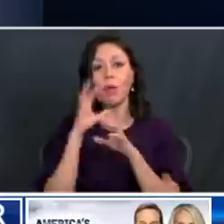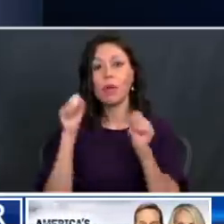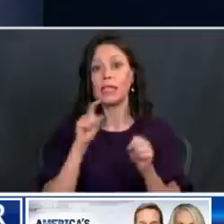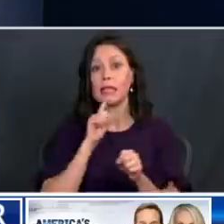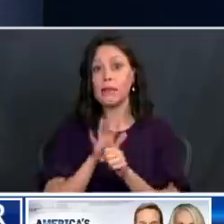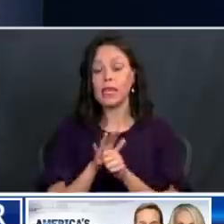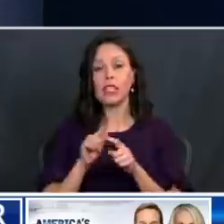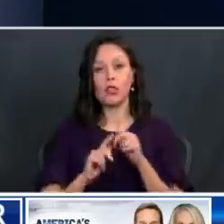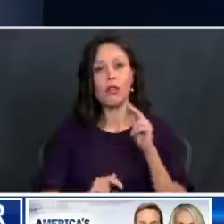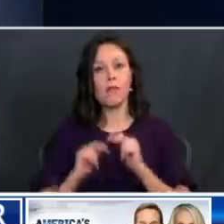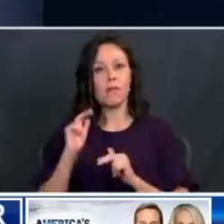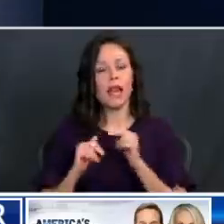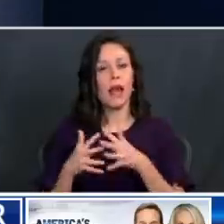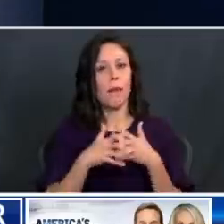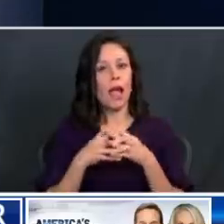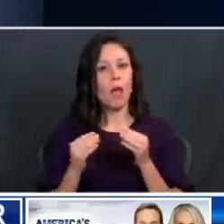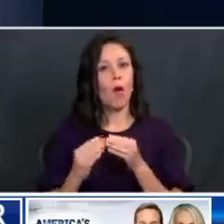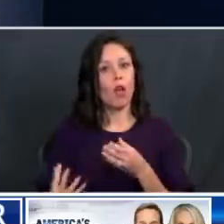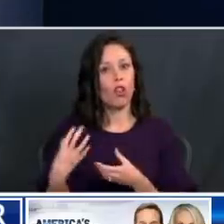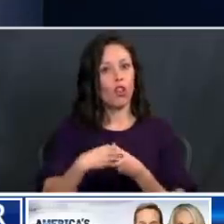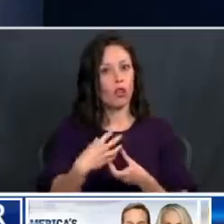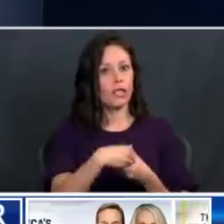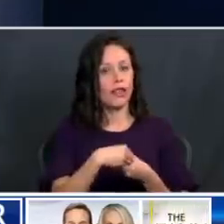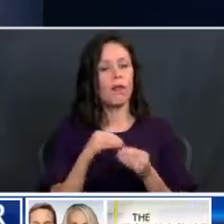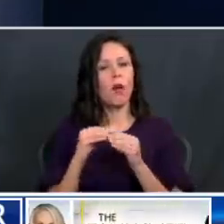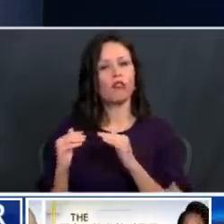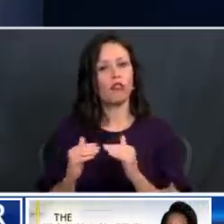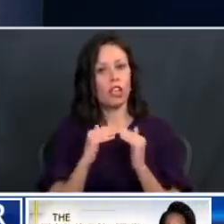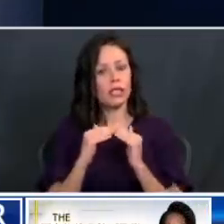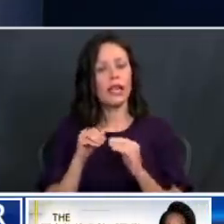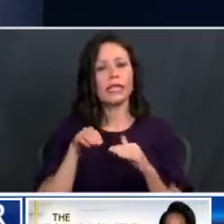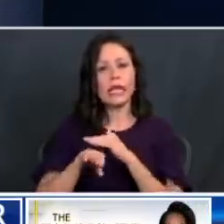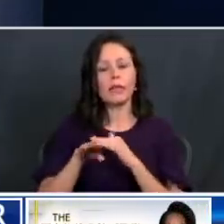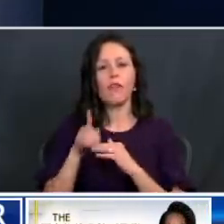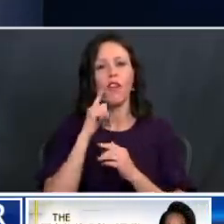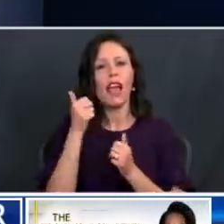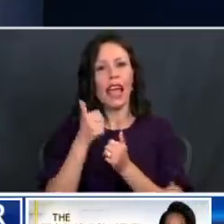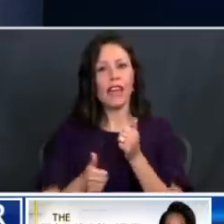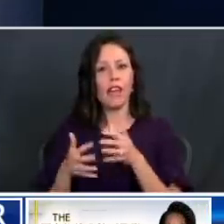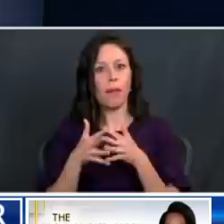SIX COVID BRIEFINGS OVER THE SPAN OF THE TRUMP ADMINISTRATION AND THE BIDEN ADMINISTRATION AND